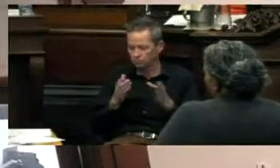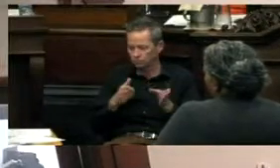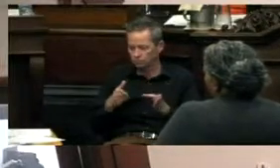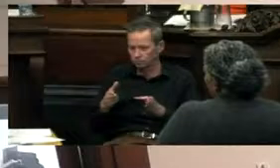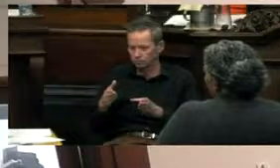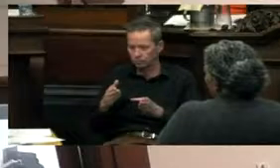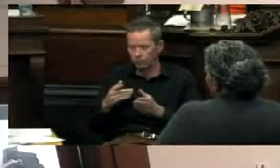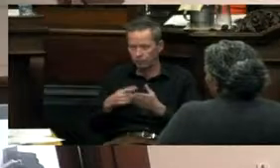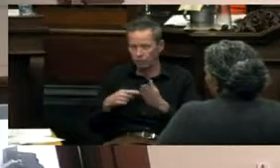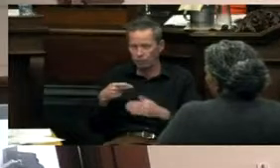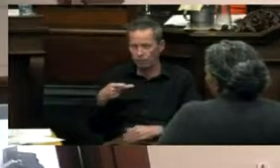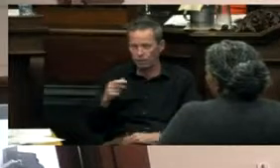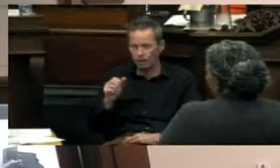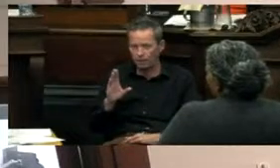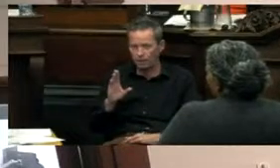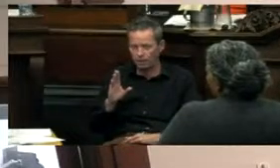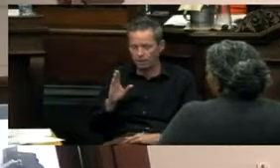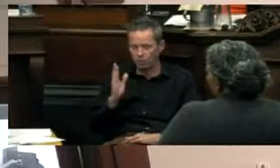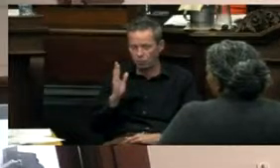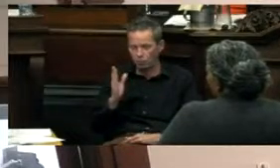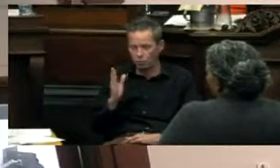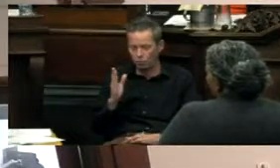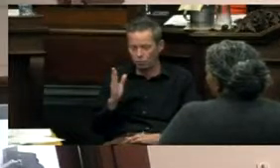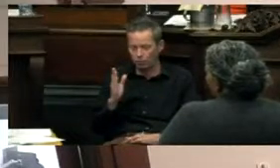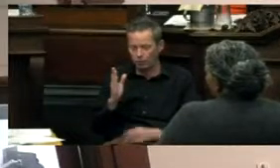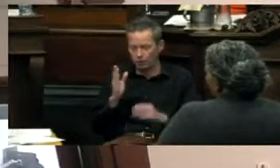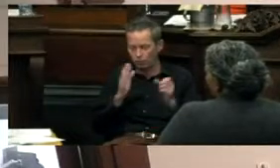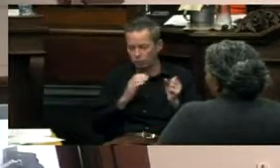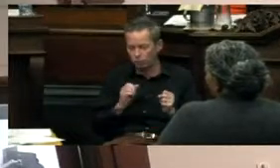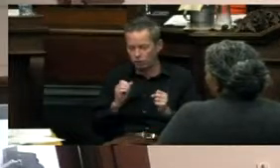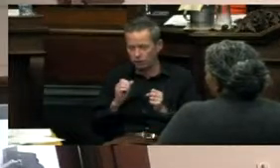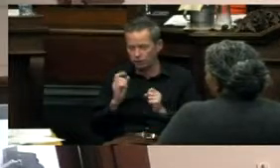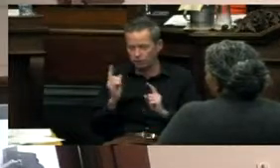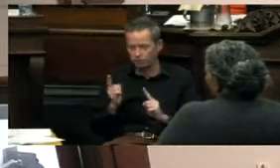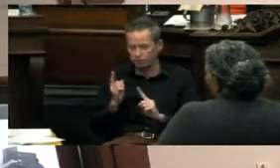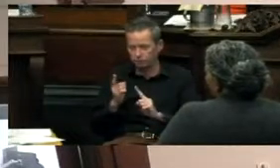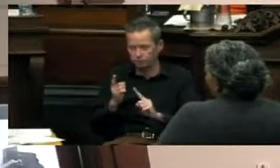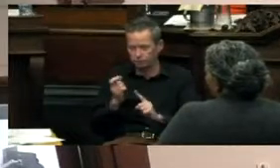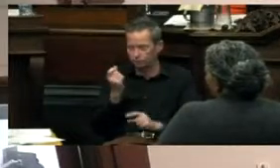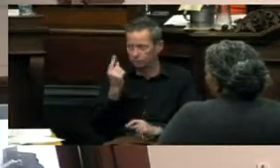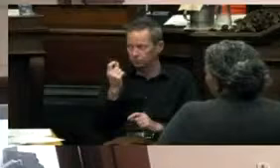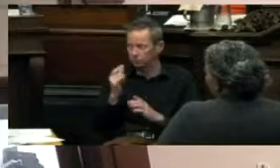thinking around whatever the